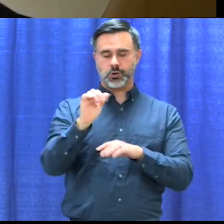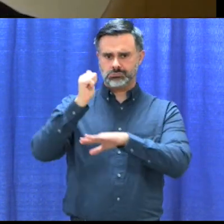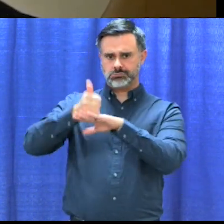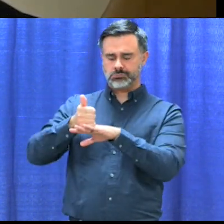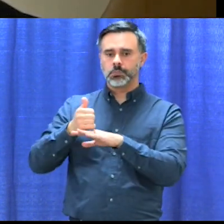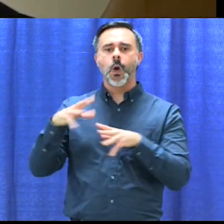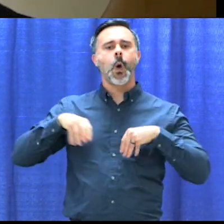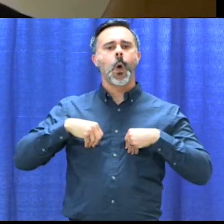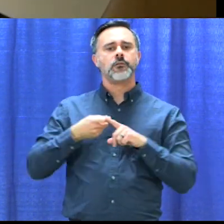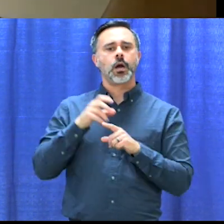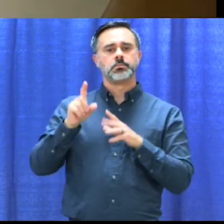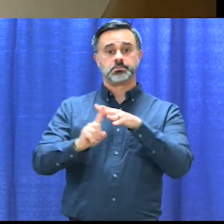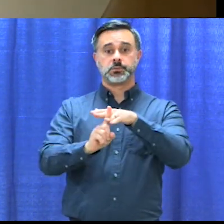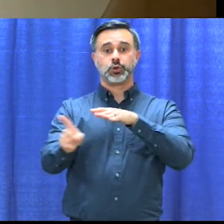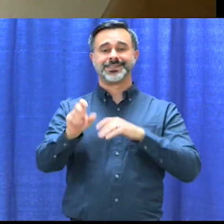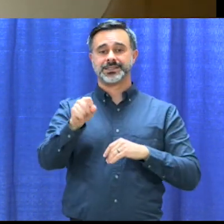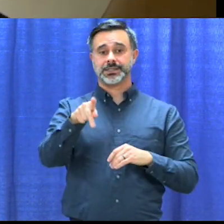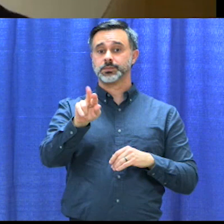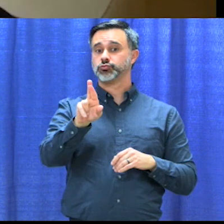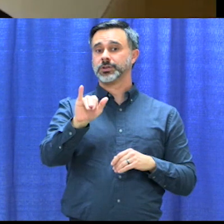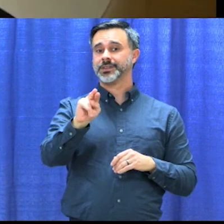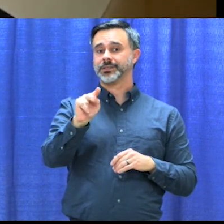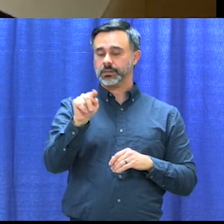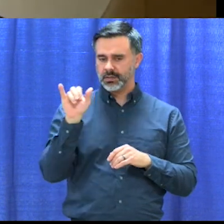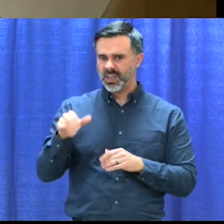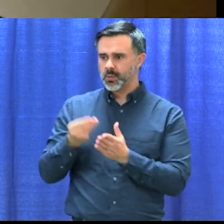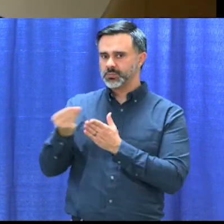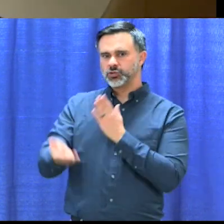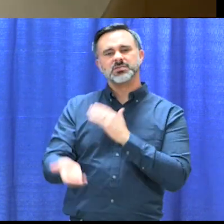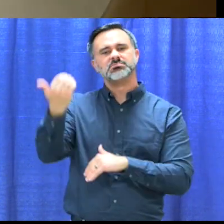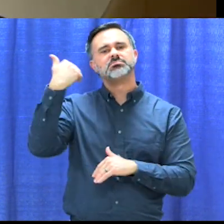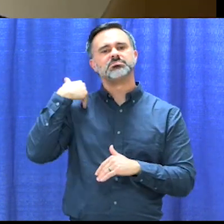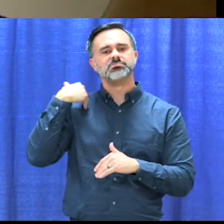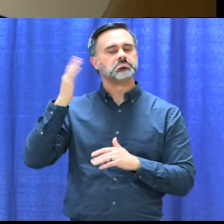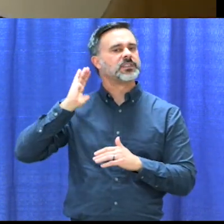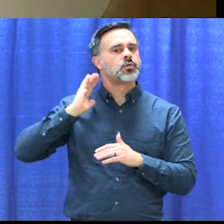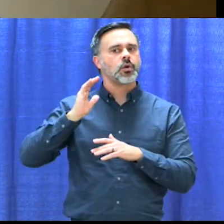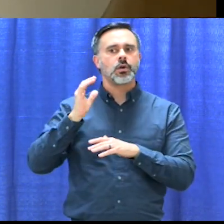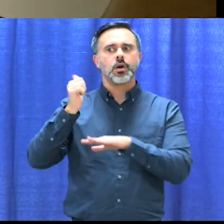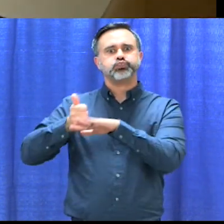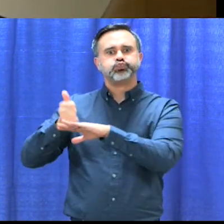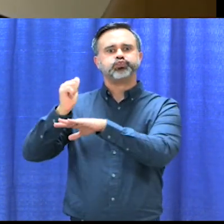It was purchased way back when towers were being built to help universities establish